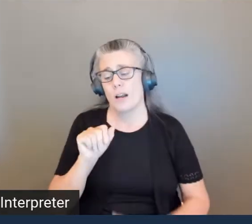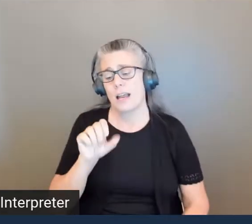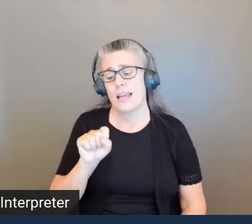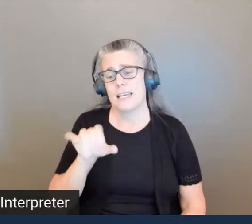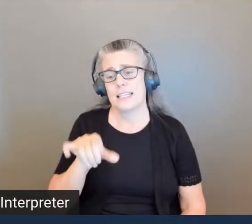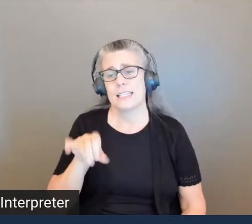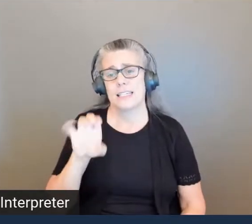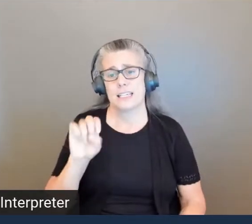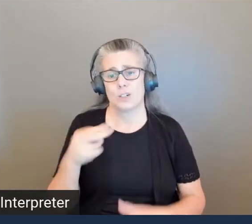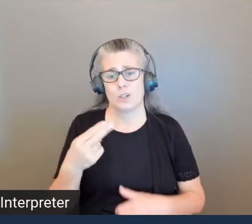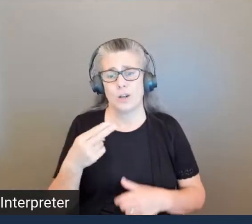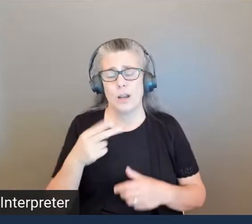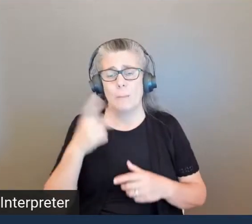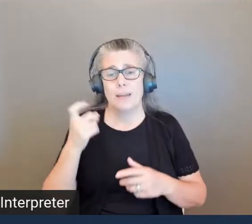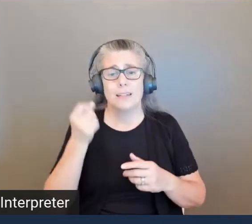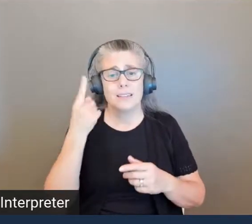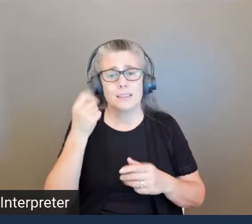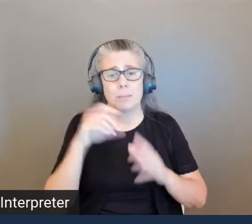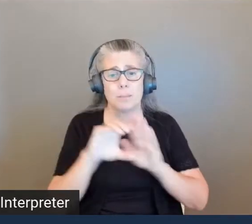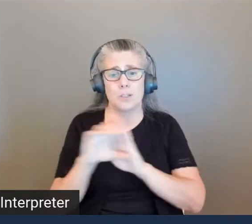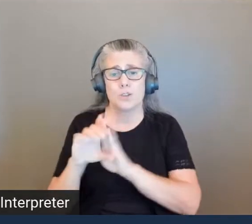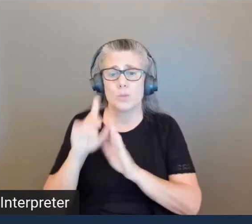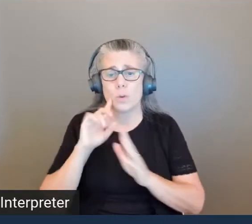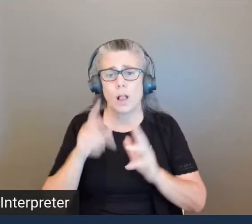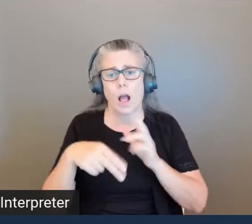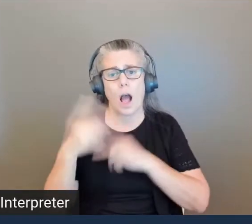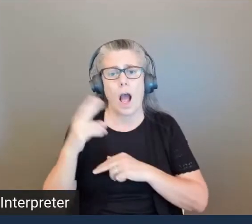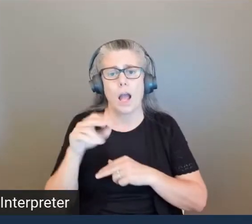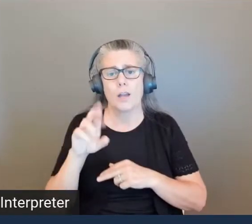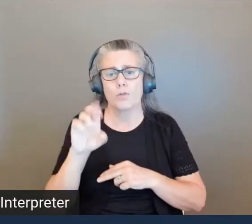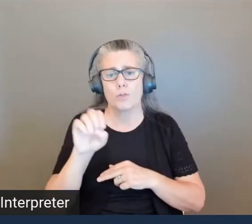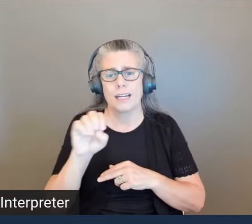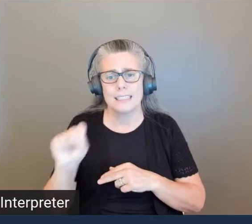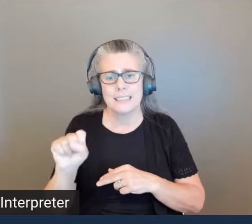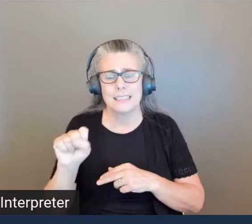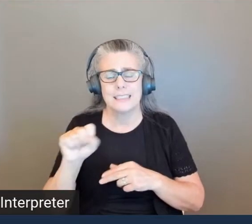So the data sizes might be in many MBs too many 100 MBs.